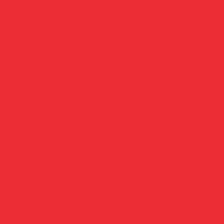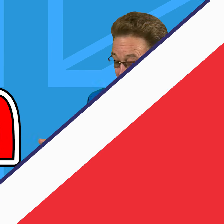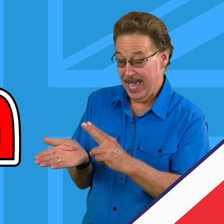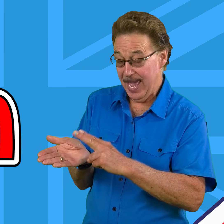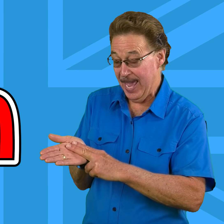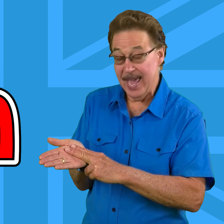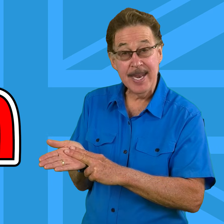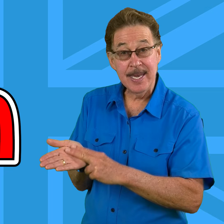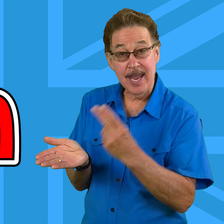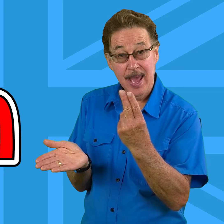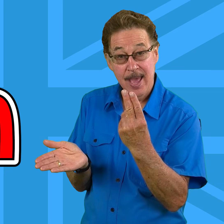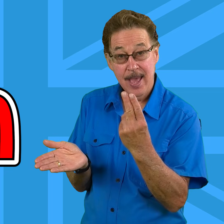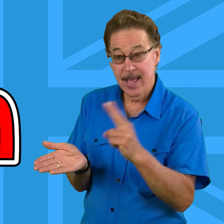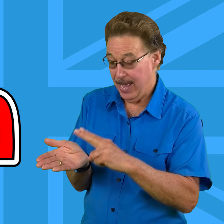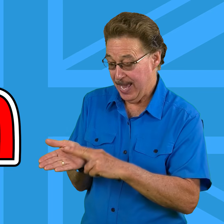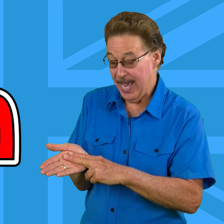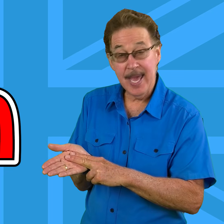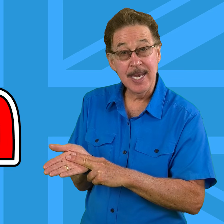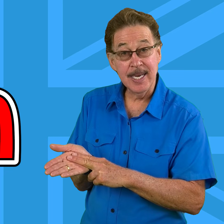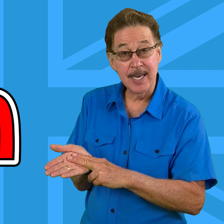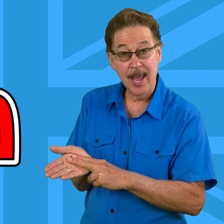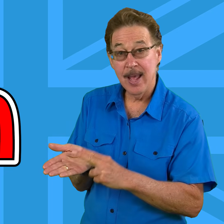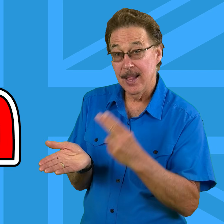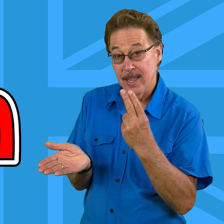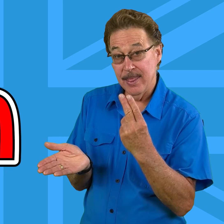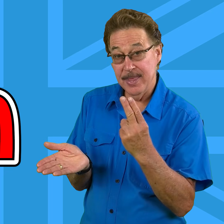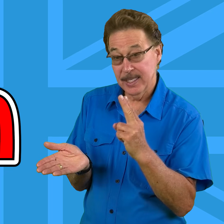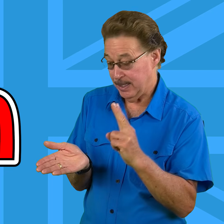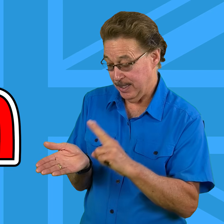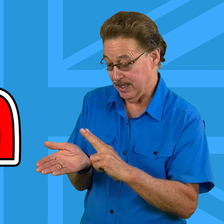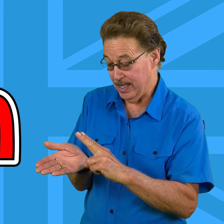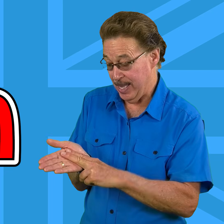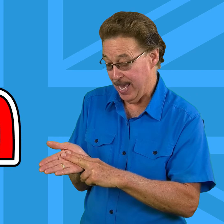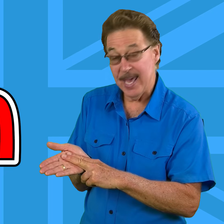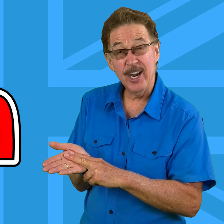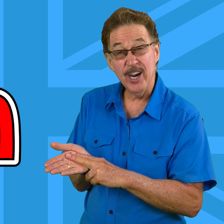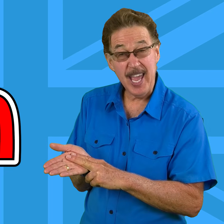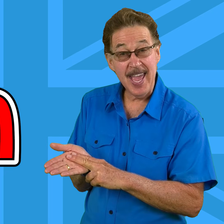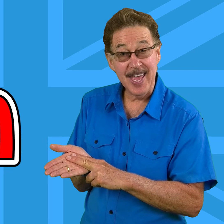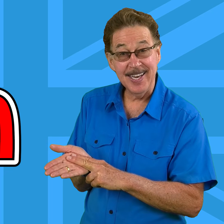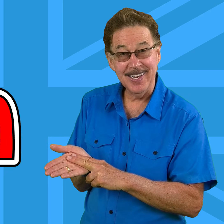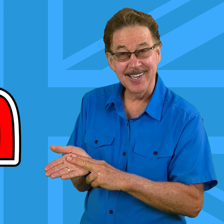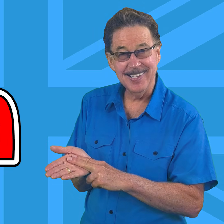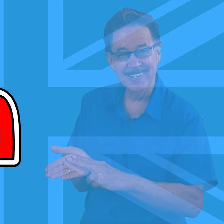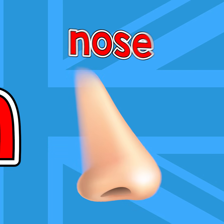N, n, this is the letter n